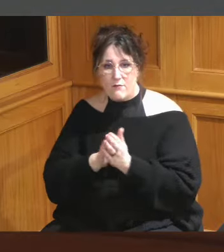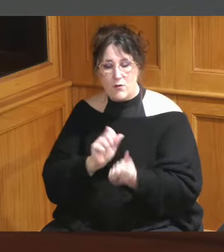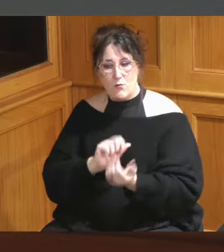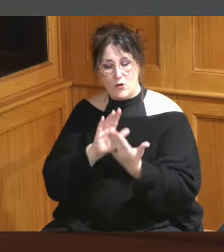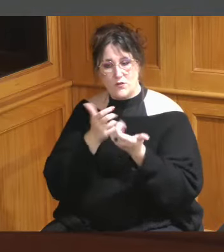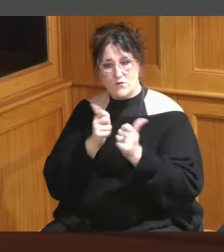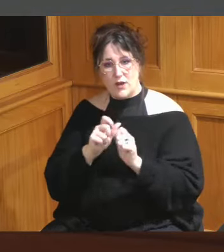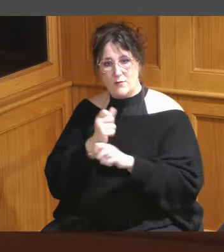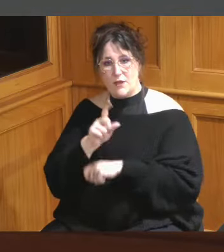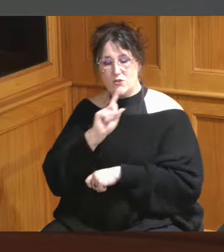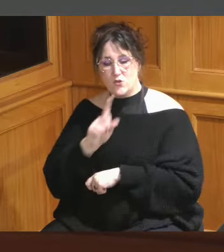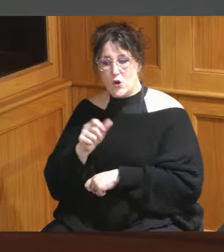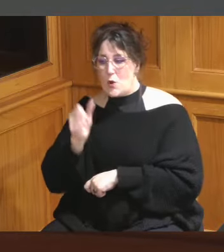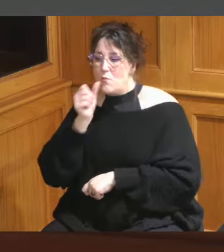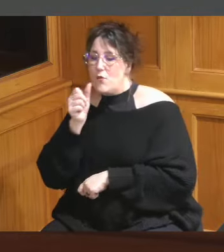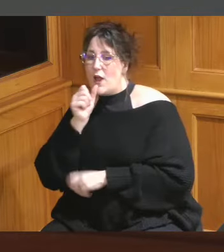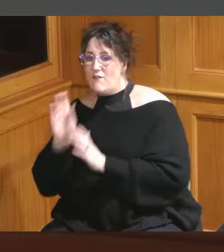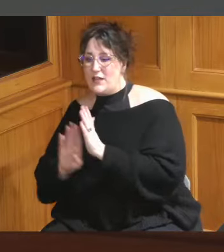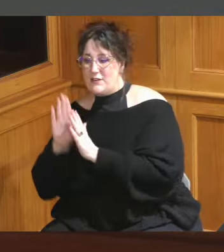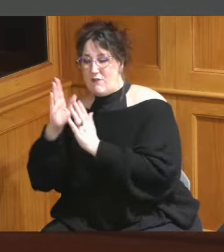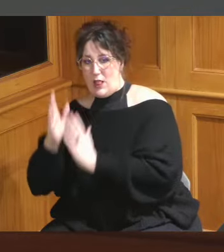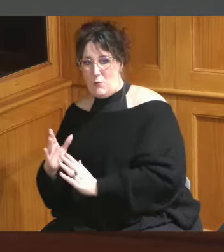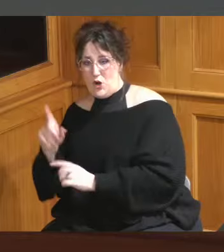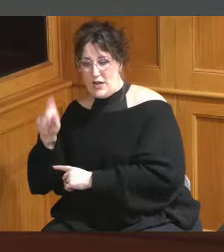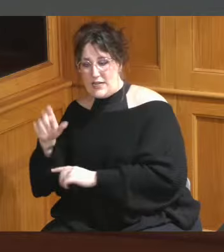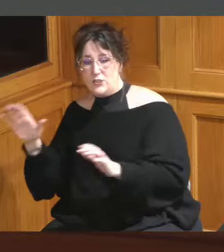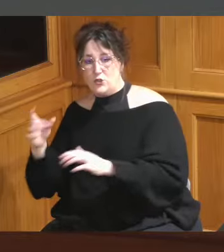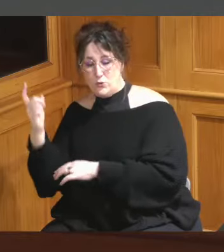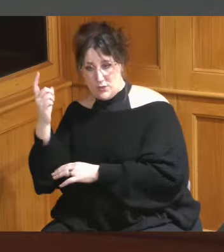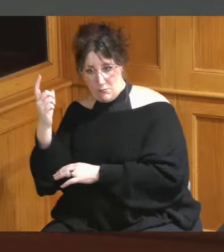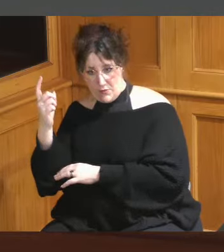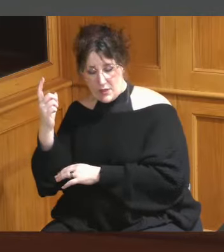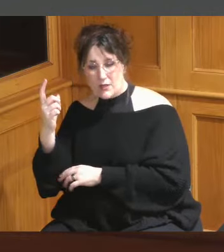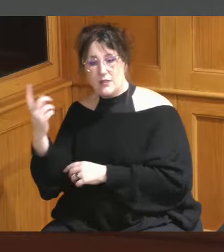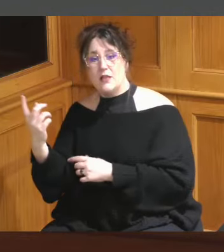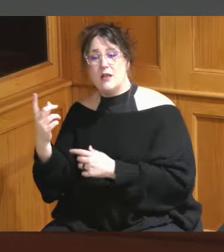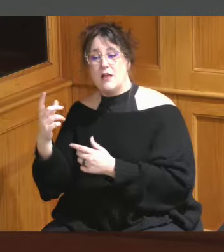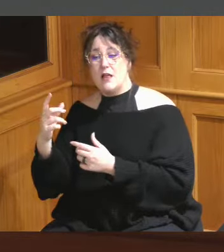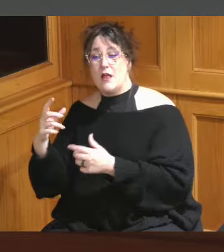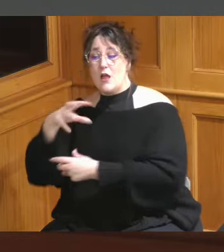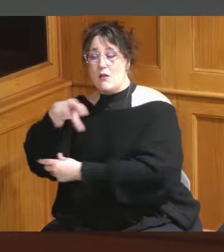ensure that when a private developer needs to do something that involves sewer infrastructure that